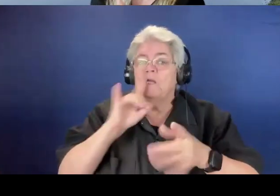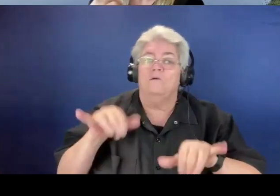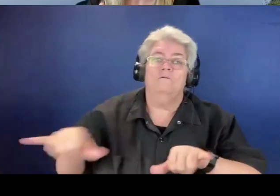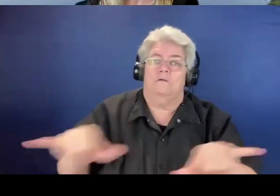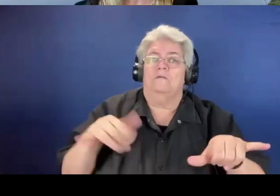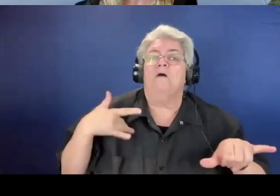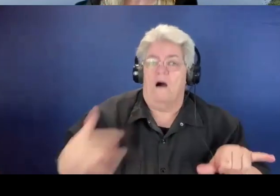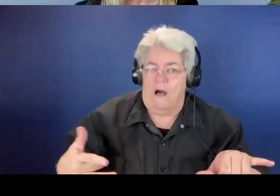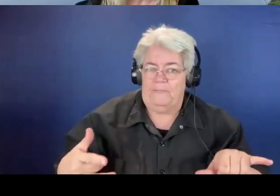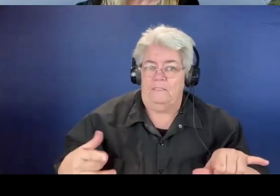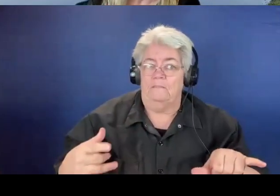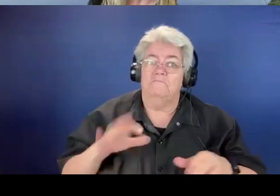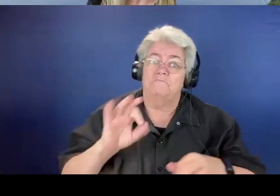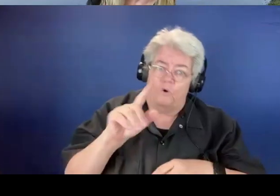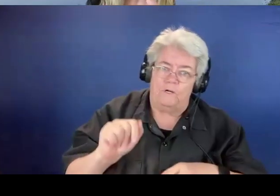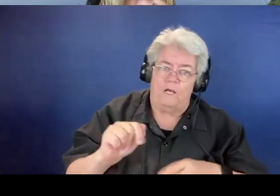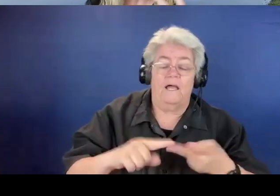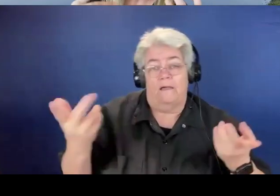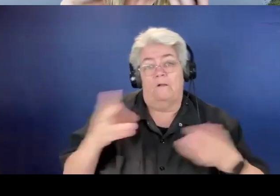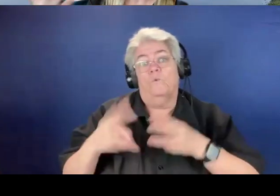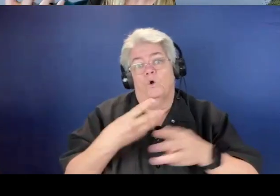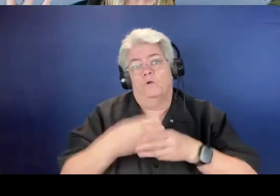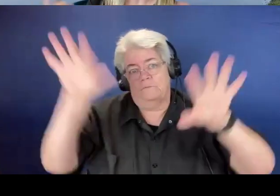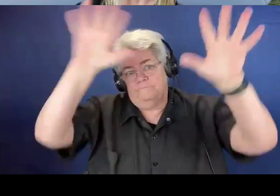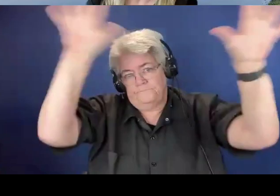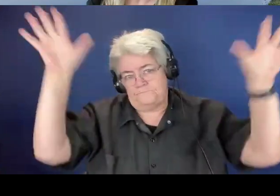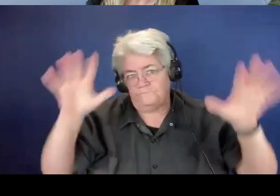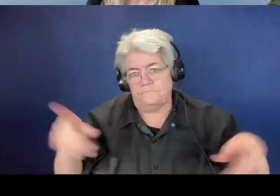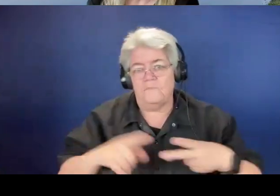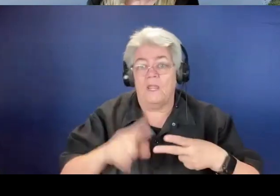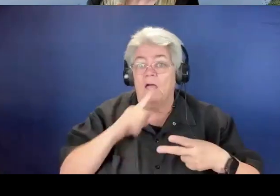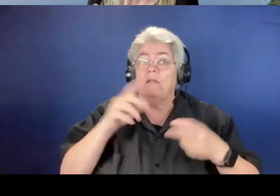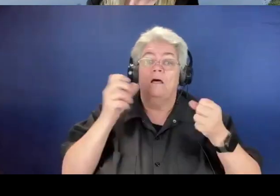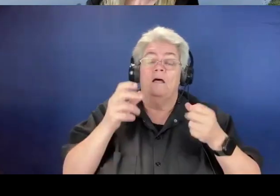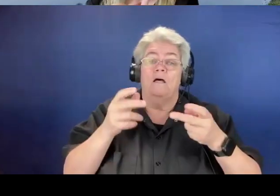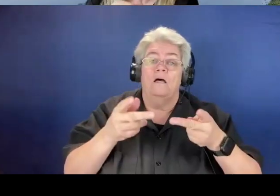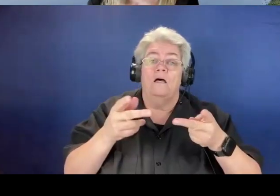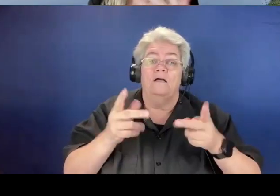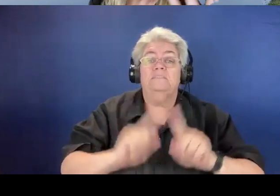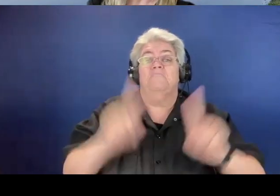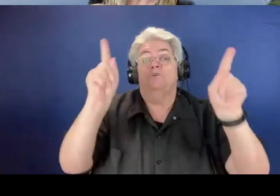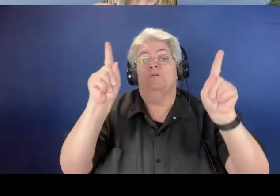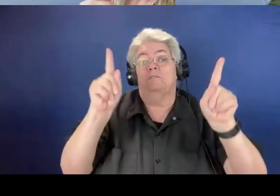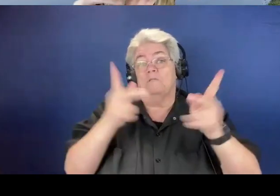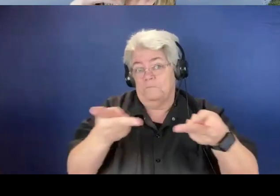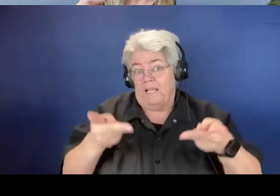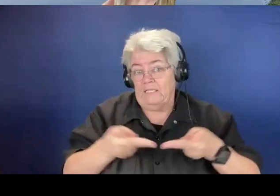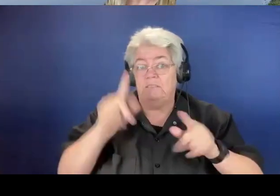rise in many parts of the world and many of parts of the world have people being